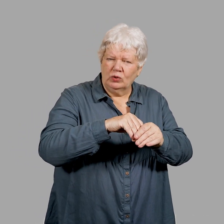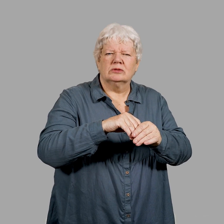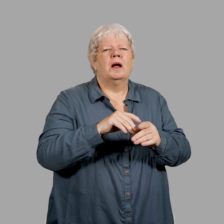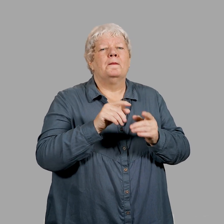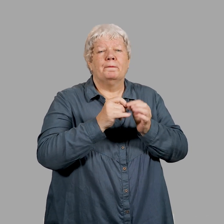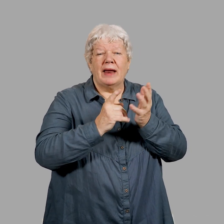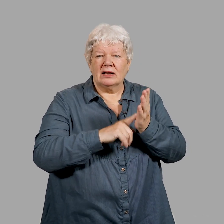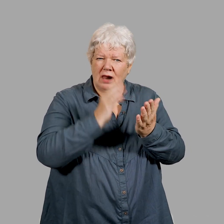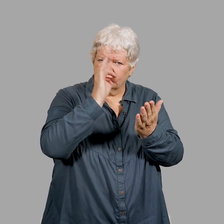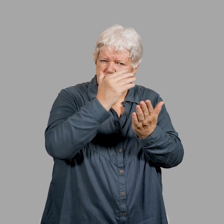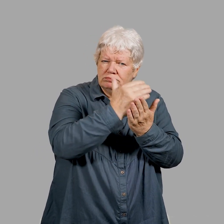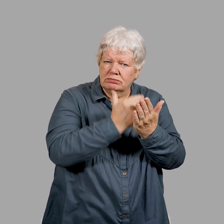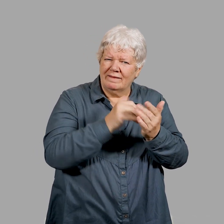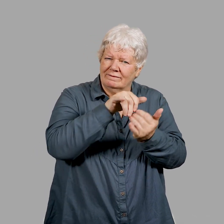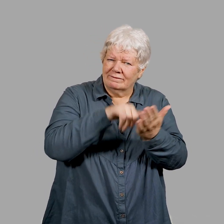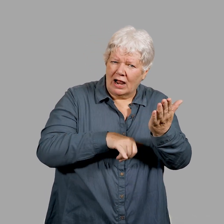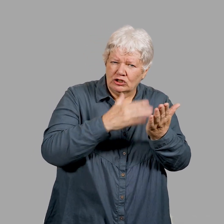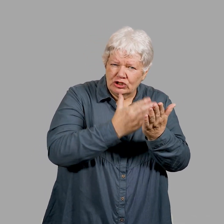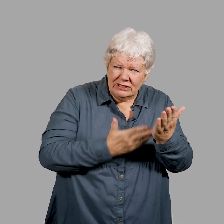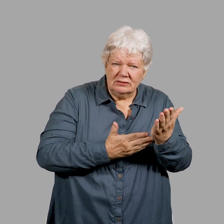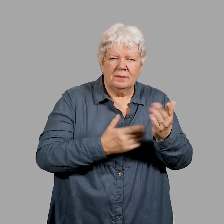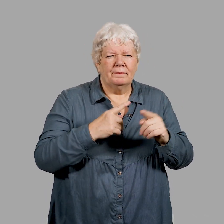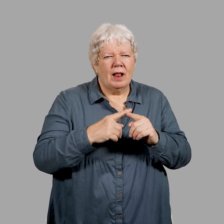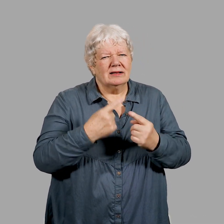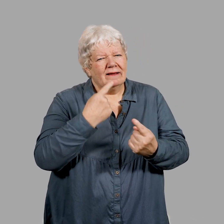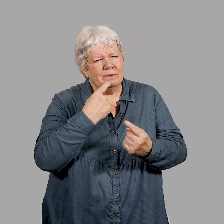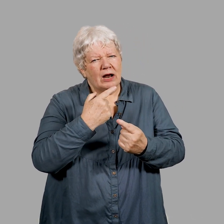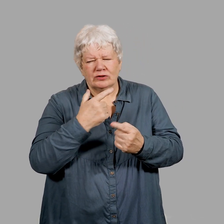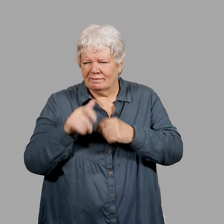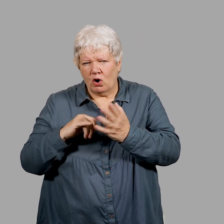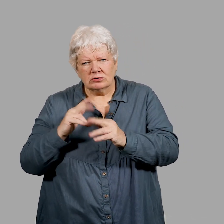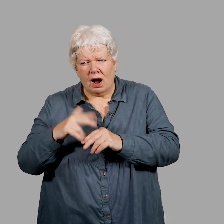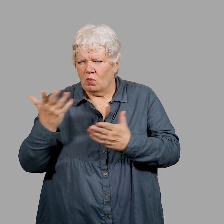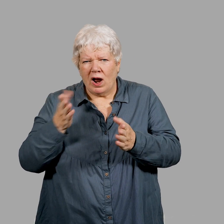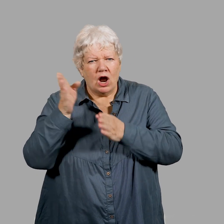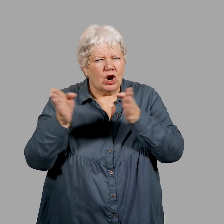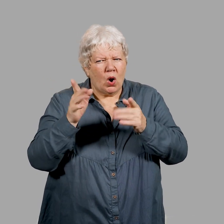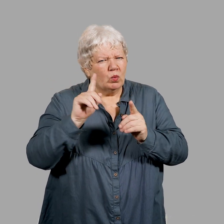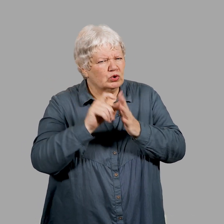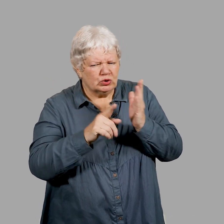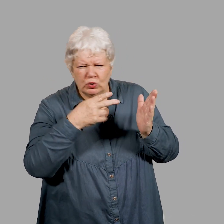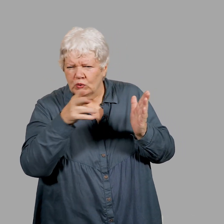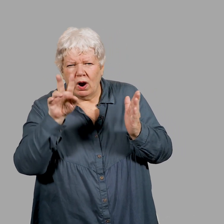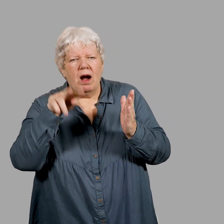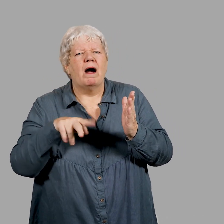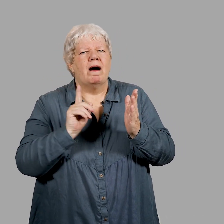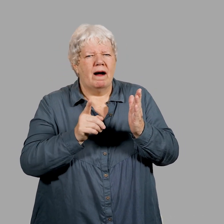BSL-specific fact sheet and signposting information for staff,